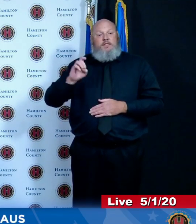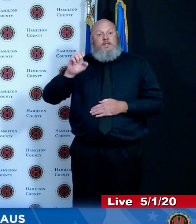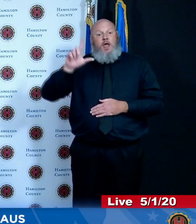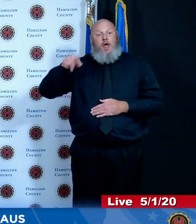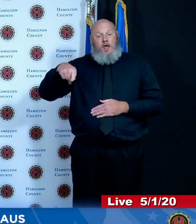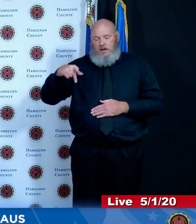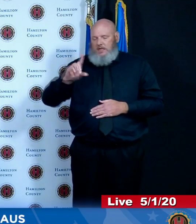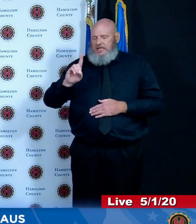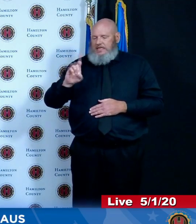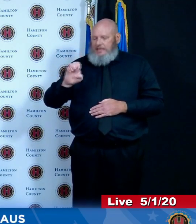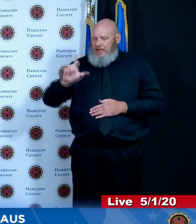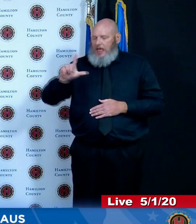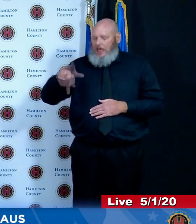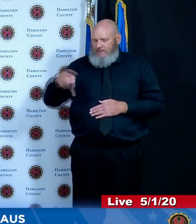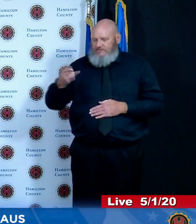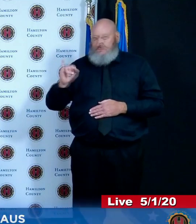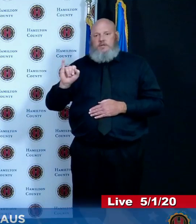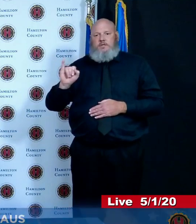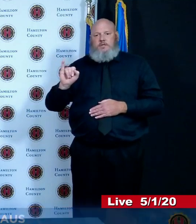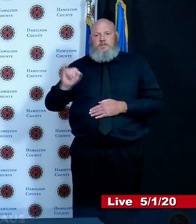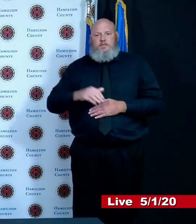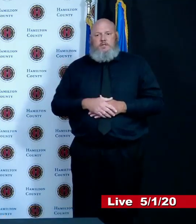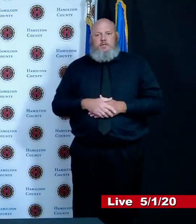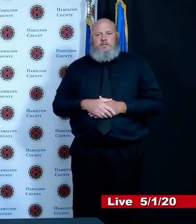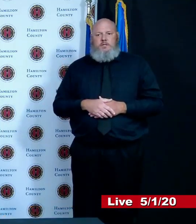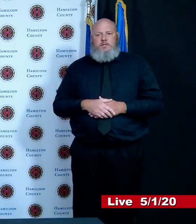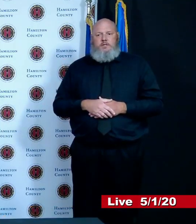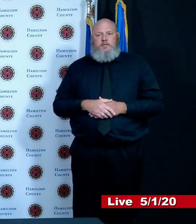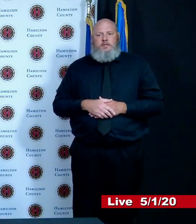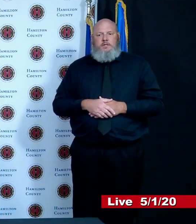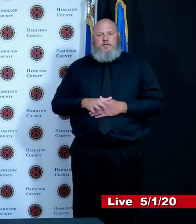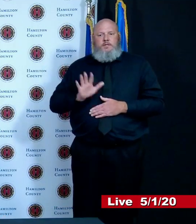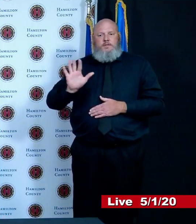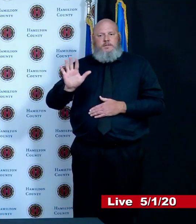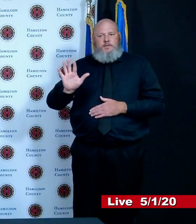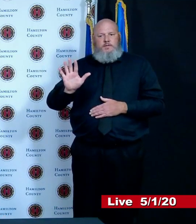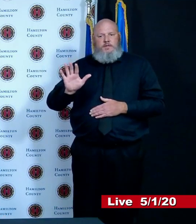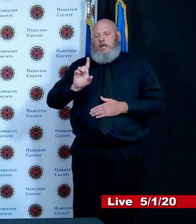workers their next project and do we have a photo is there a photo of this